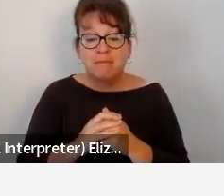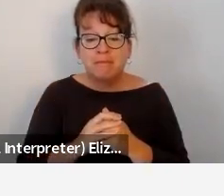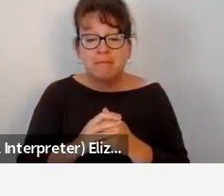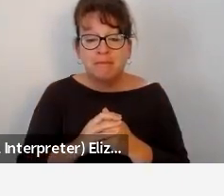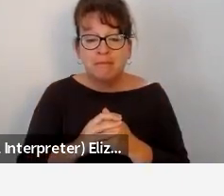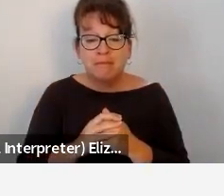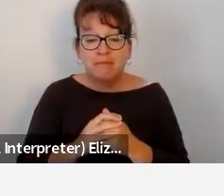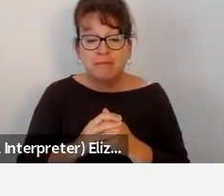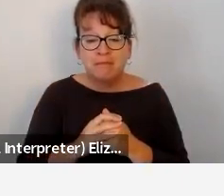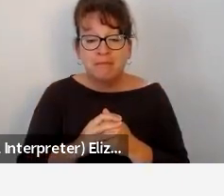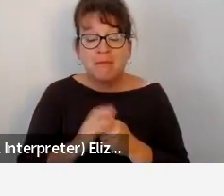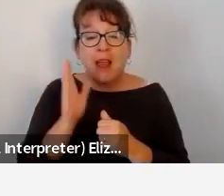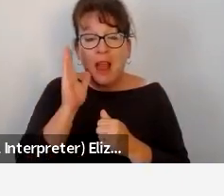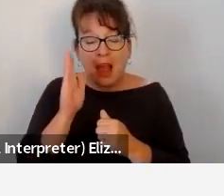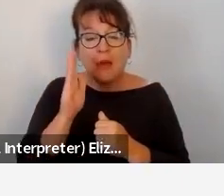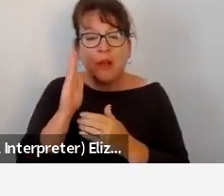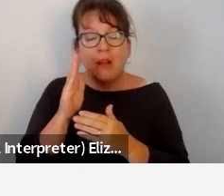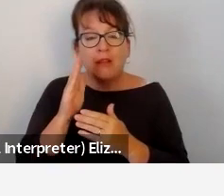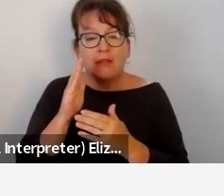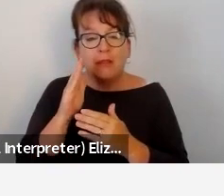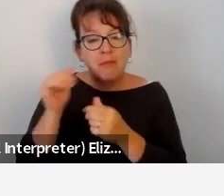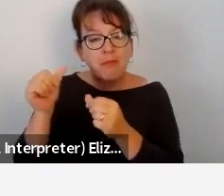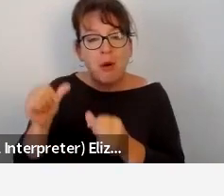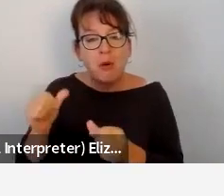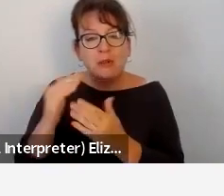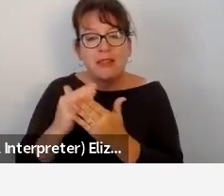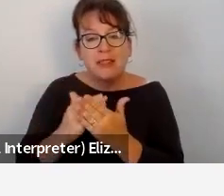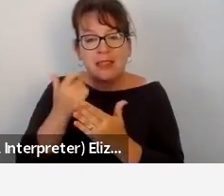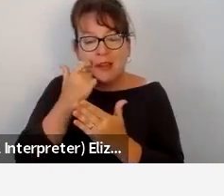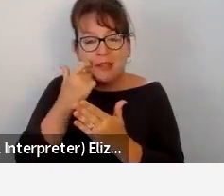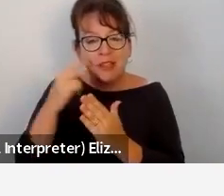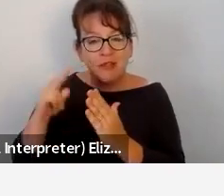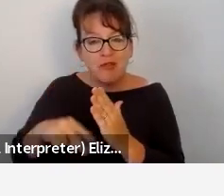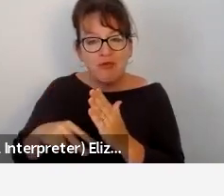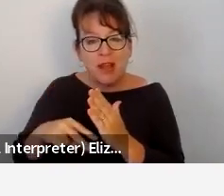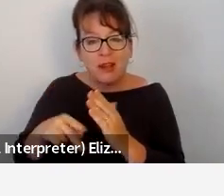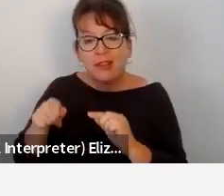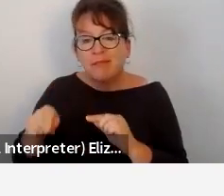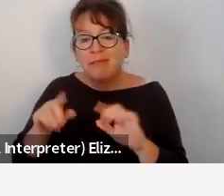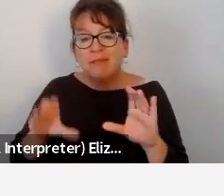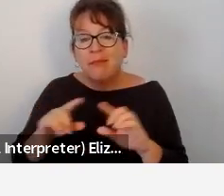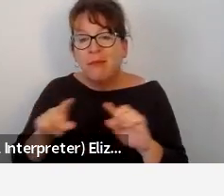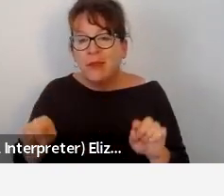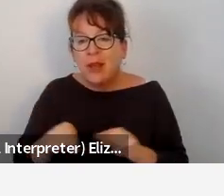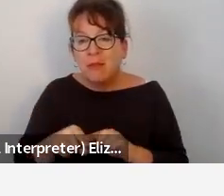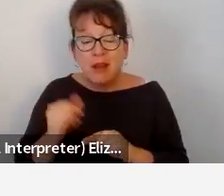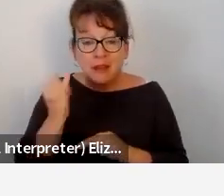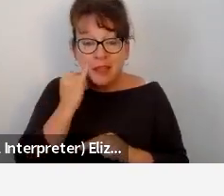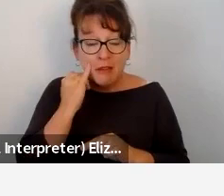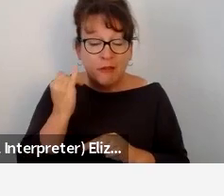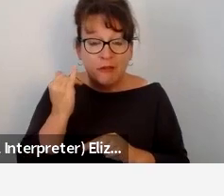usage at the ports that are identified in the application. So 75 to 90 percent of annual hours,